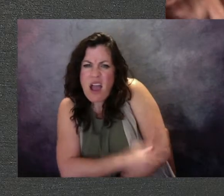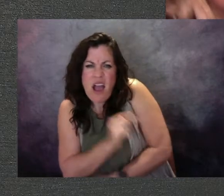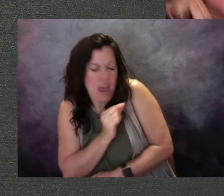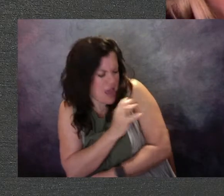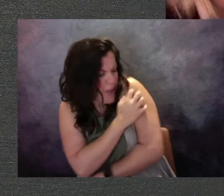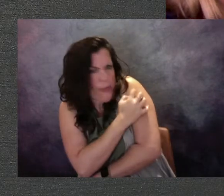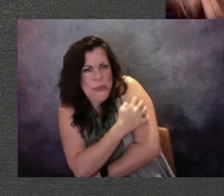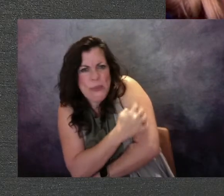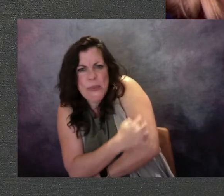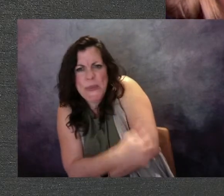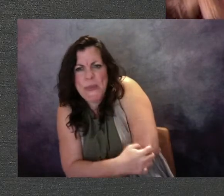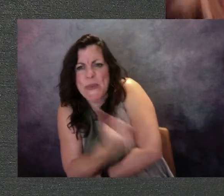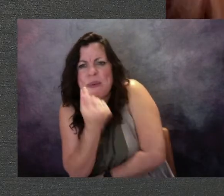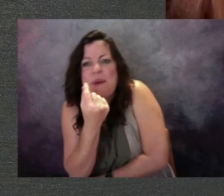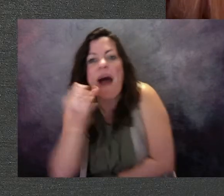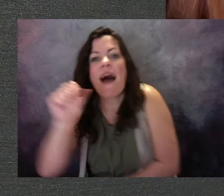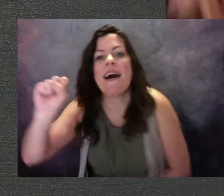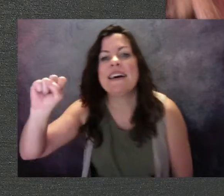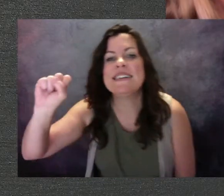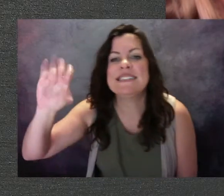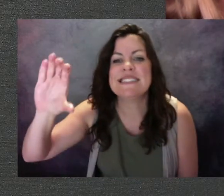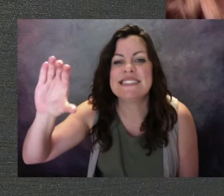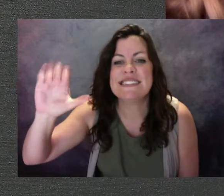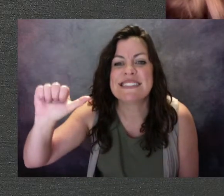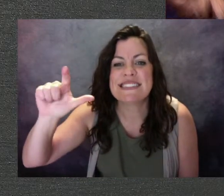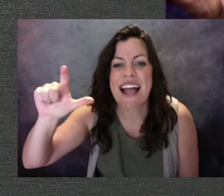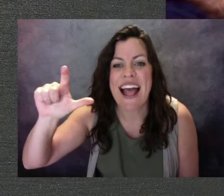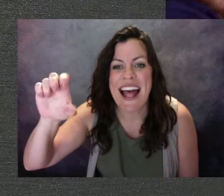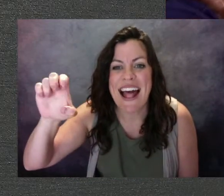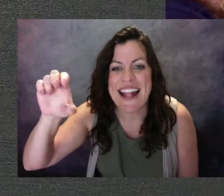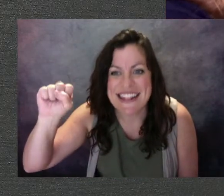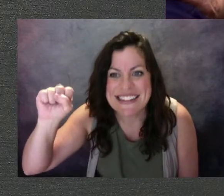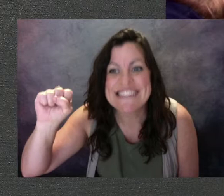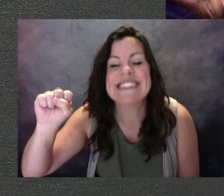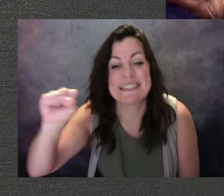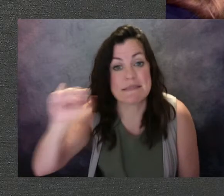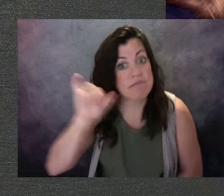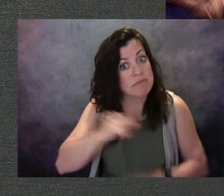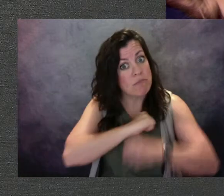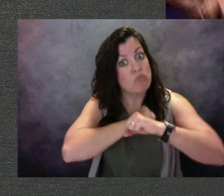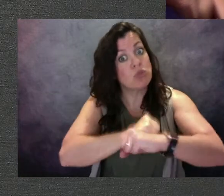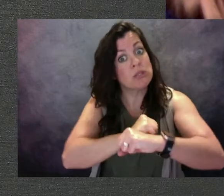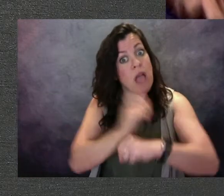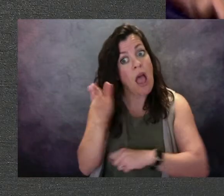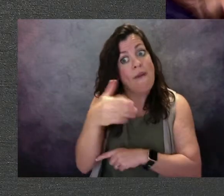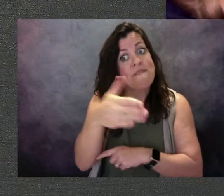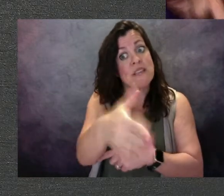Those scales cover the fish's skin. They help protect its skin and they also help the sleek,